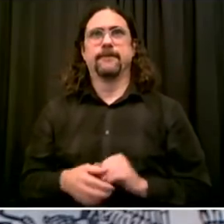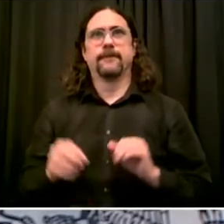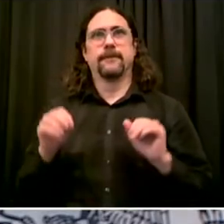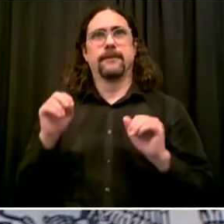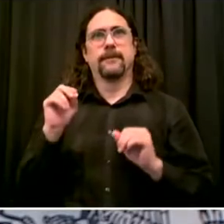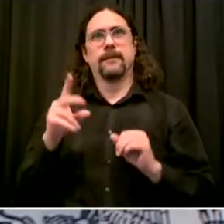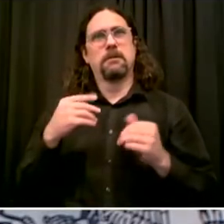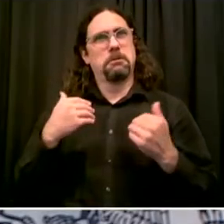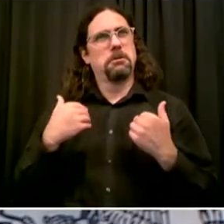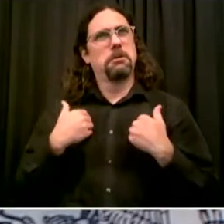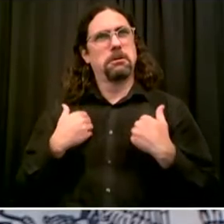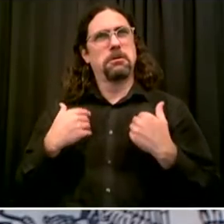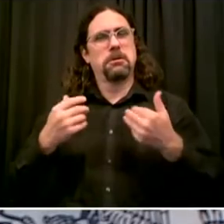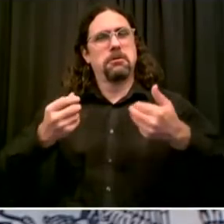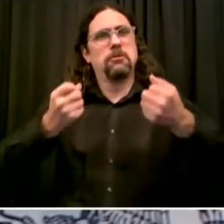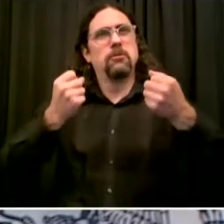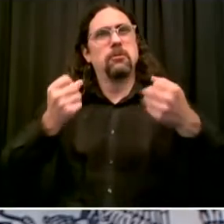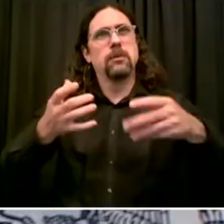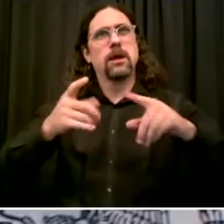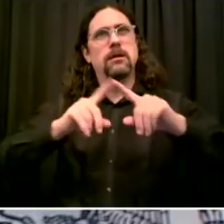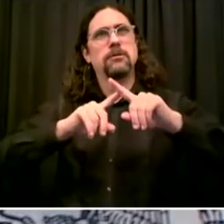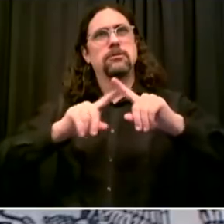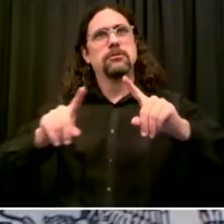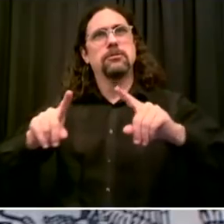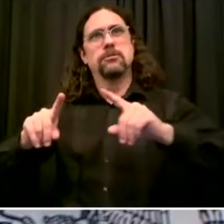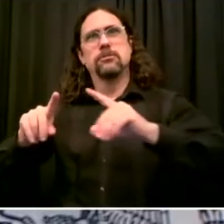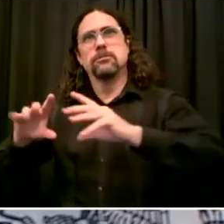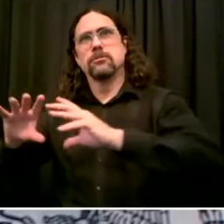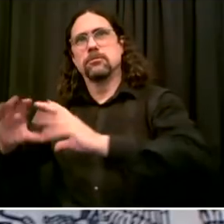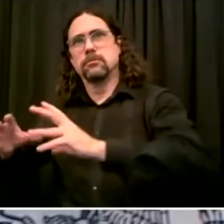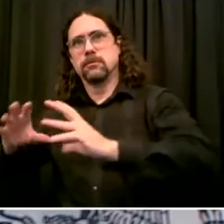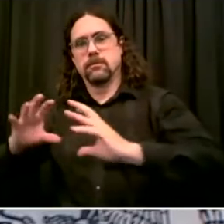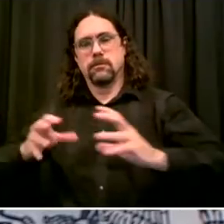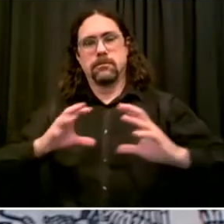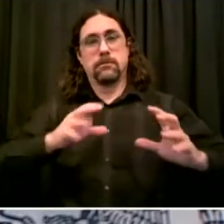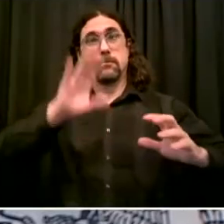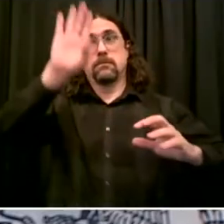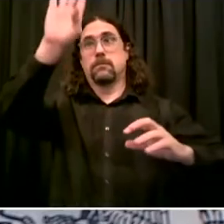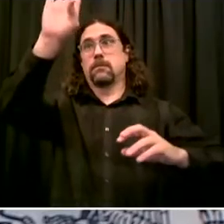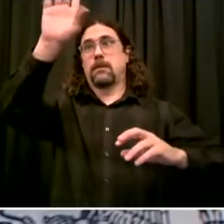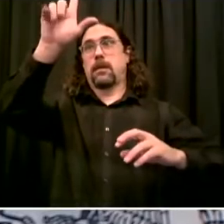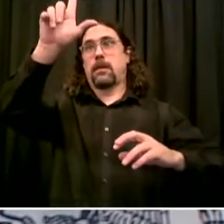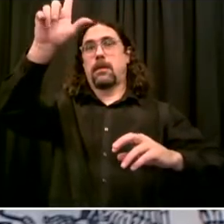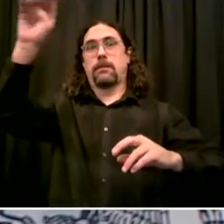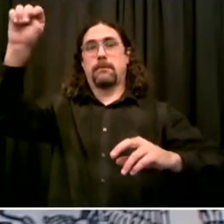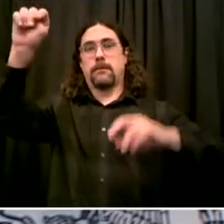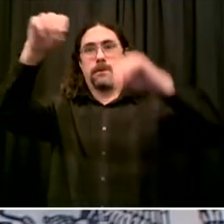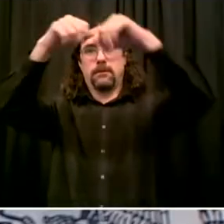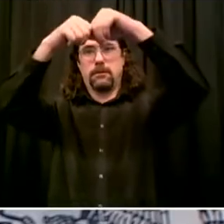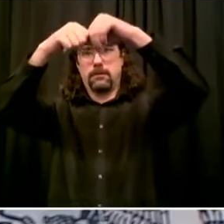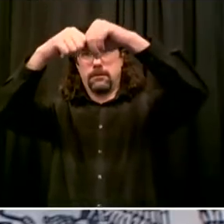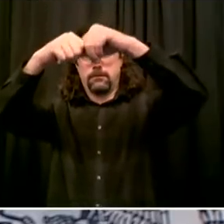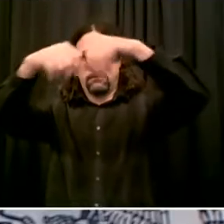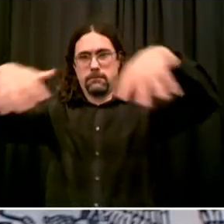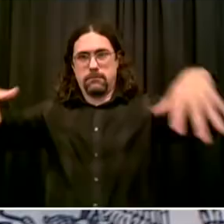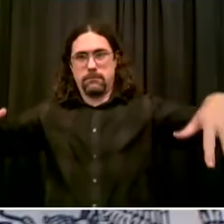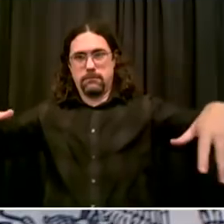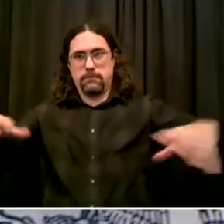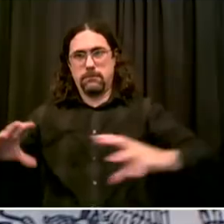HIERARCHICAL STRTUUCRE . IT'S A DENECTALRIZED MOVEMENT. I DO NOT KNOW EVERYTHING THAT EACH LEADER AND EACH LOCAL CHAPTER HAS